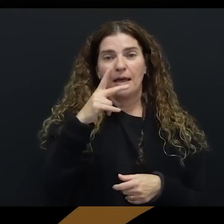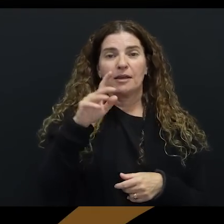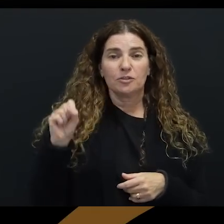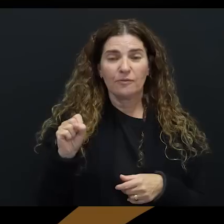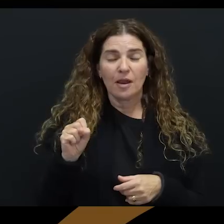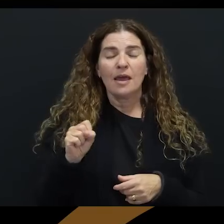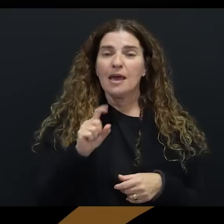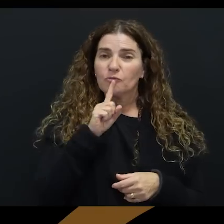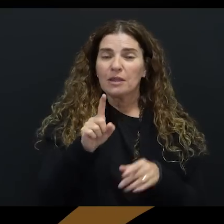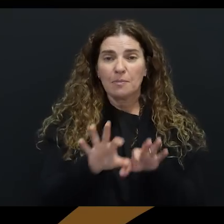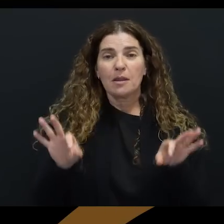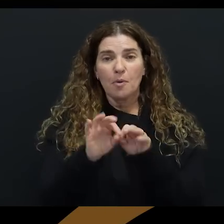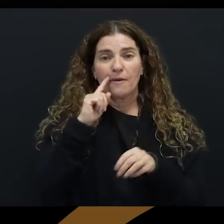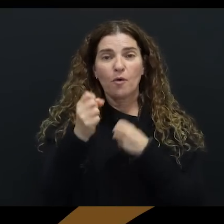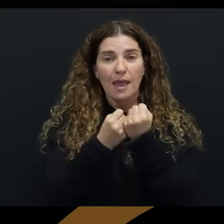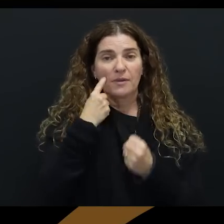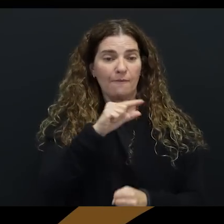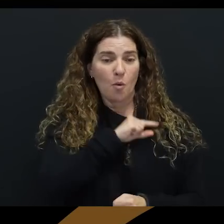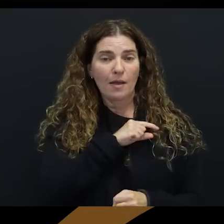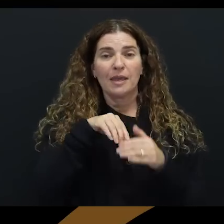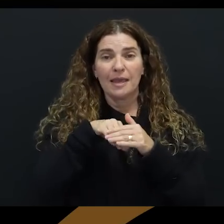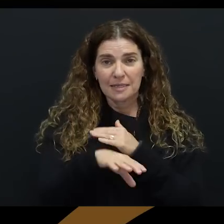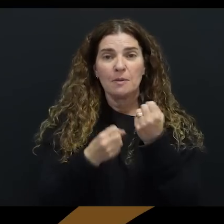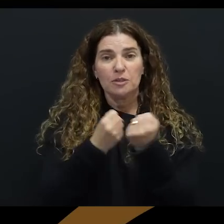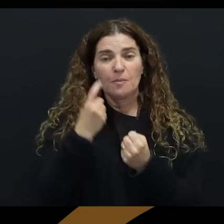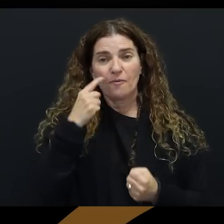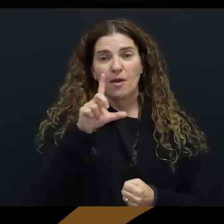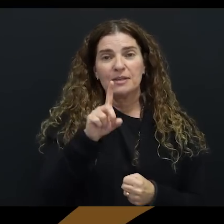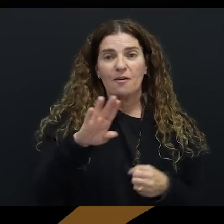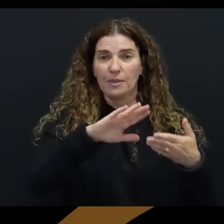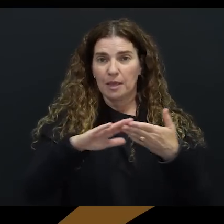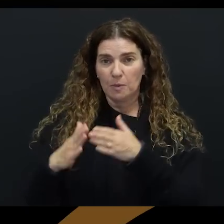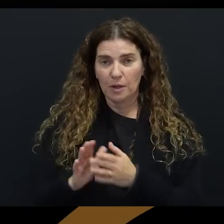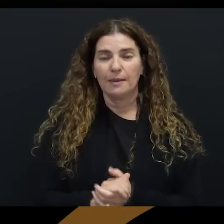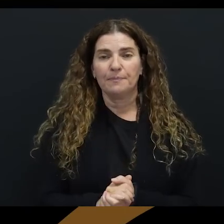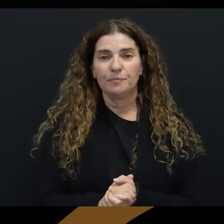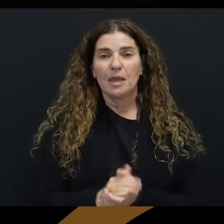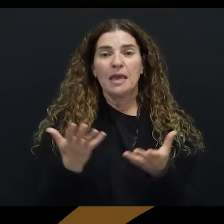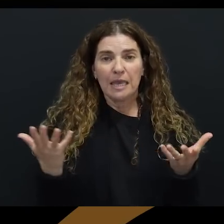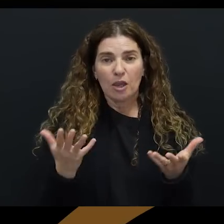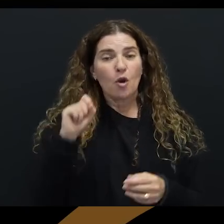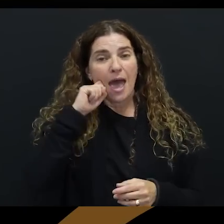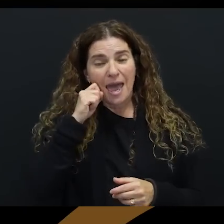Helen Keller Services has been instrumental in advocating for equality, accessibility, and support of the deaf and blind communities.